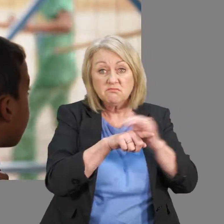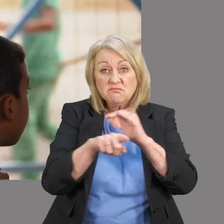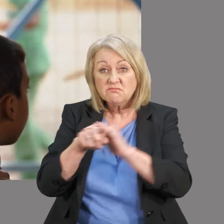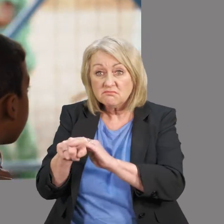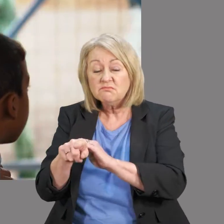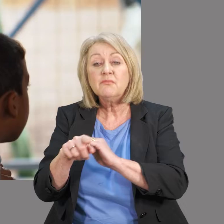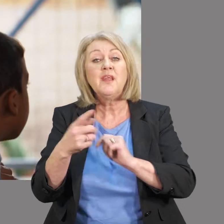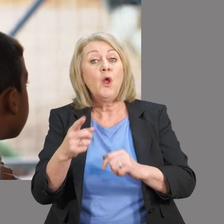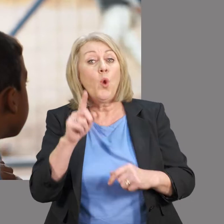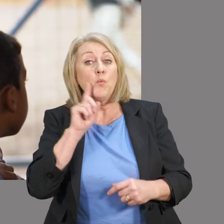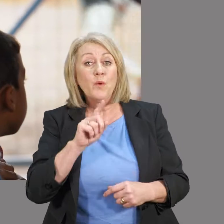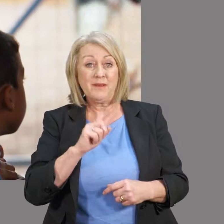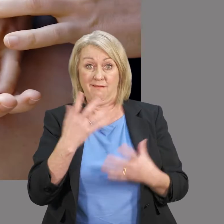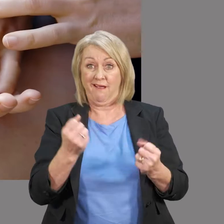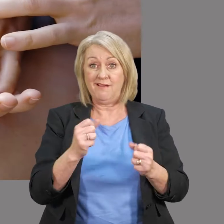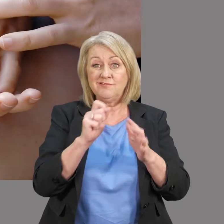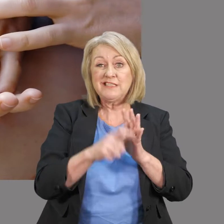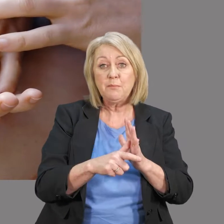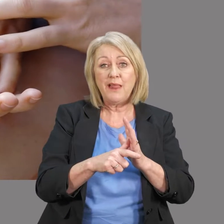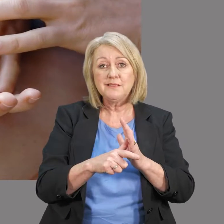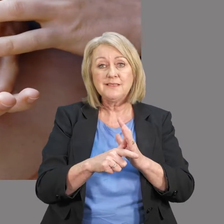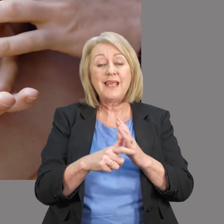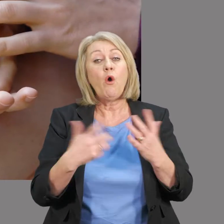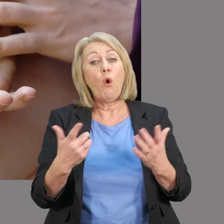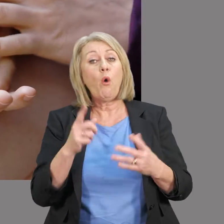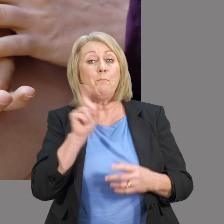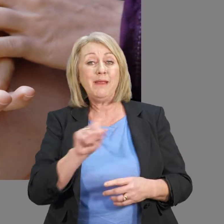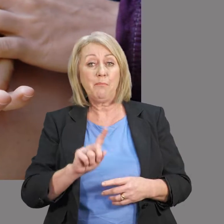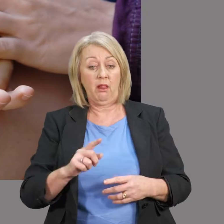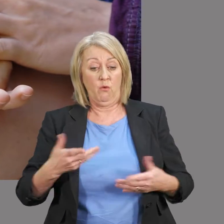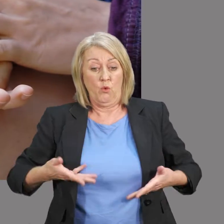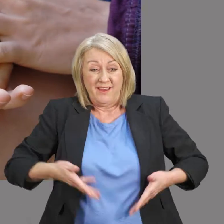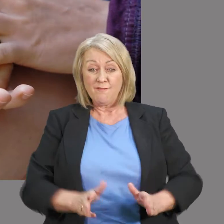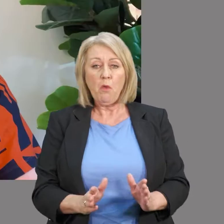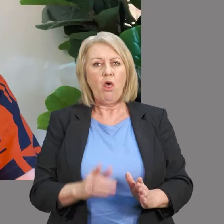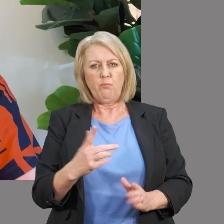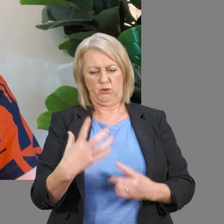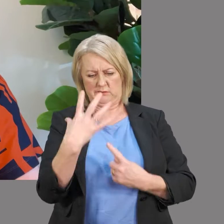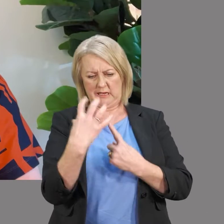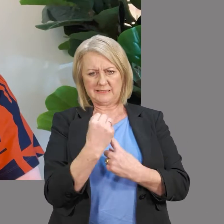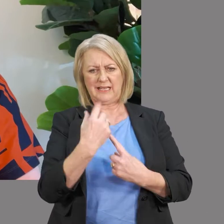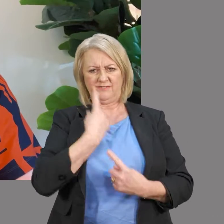women with disabilities, and people giving birth who don’t identify as women – may be more likely